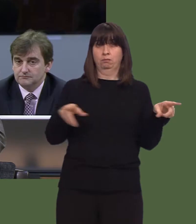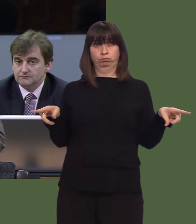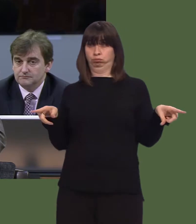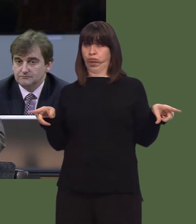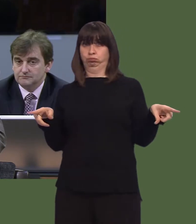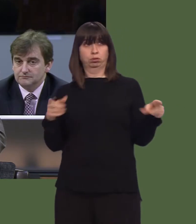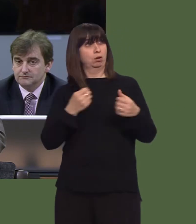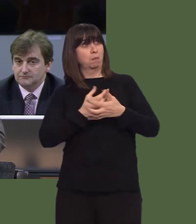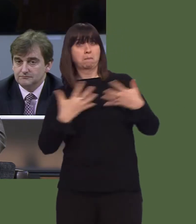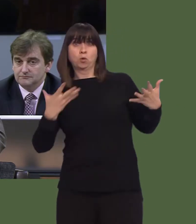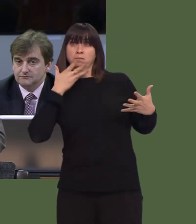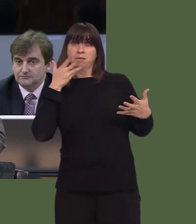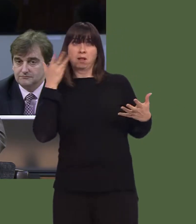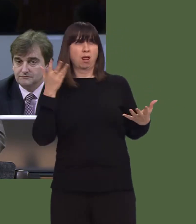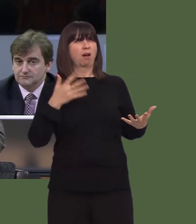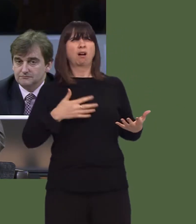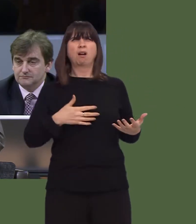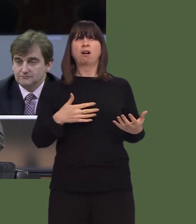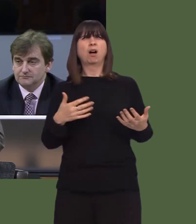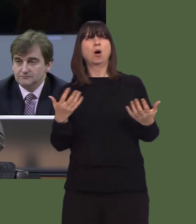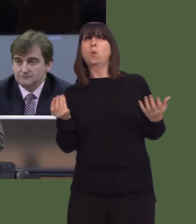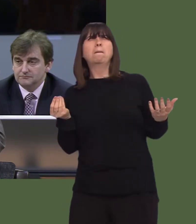Most people, as I said, would not be able to make those sums stack up.